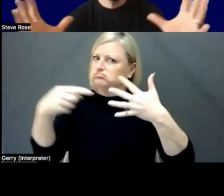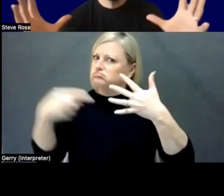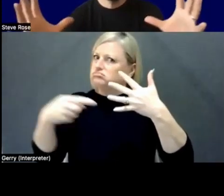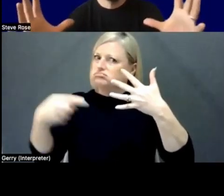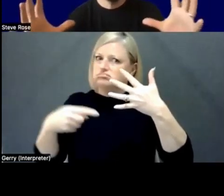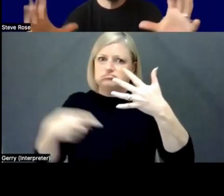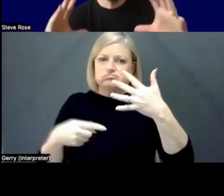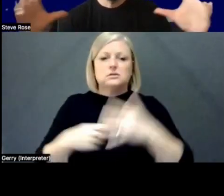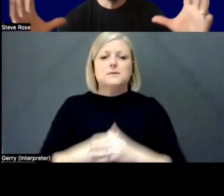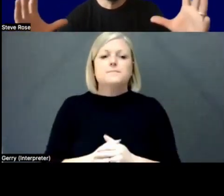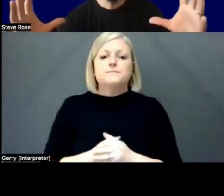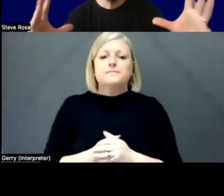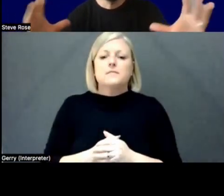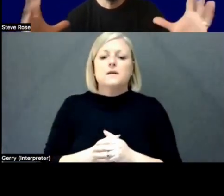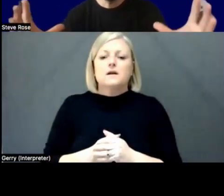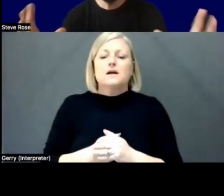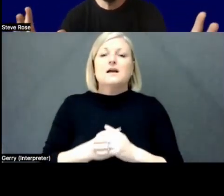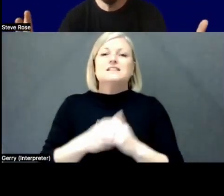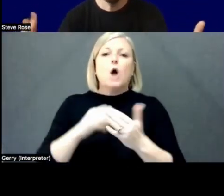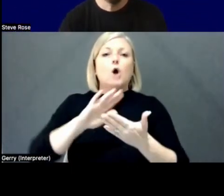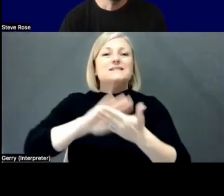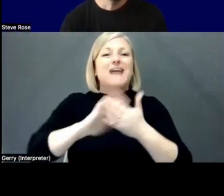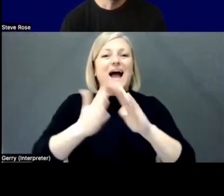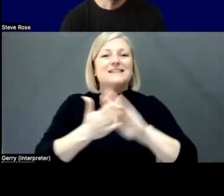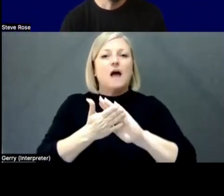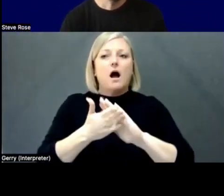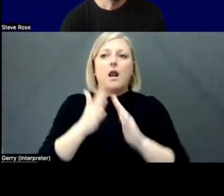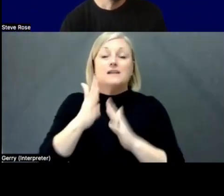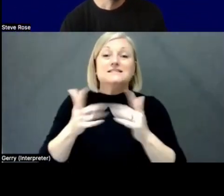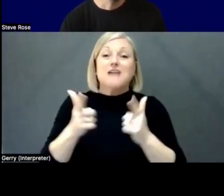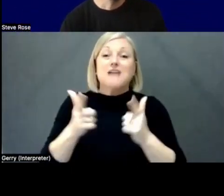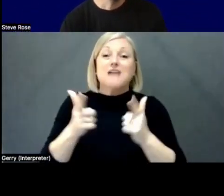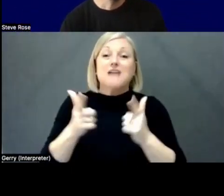just think about the first thing, tactile sign language. There's actually quite a few terms that get used.